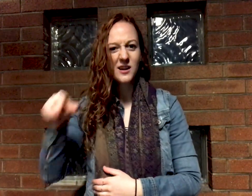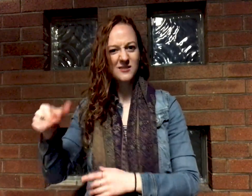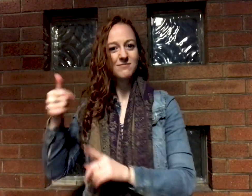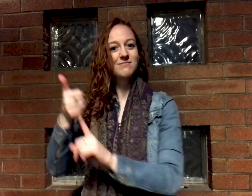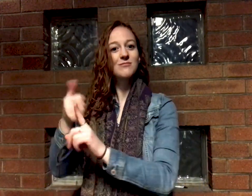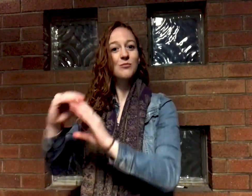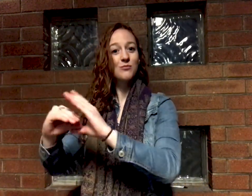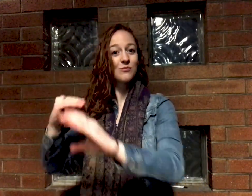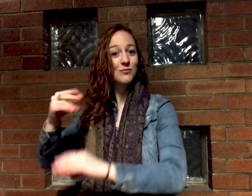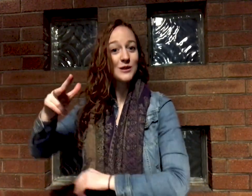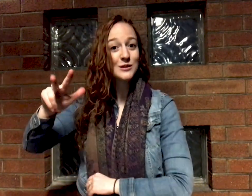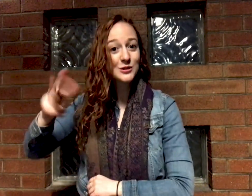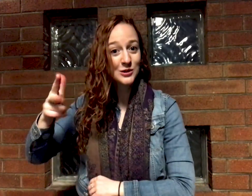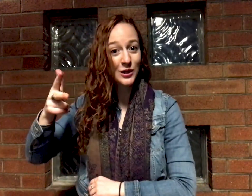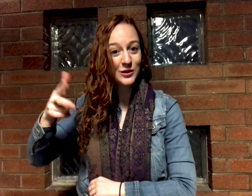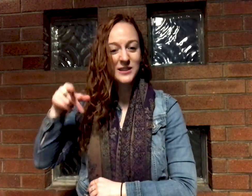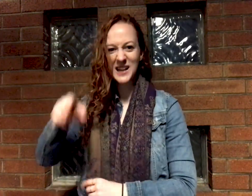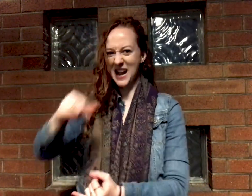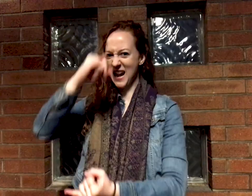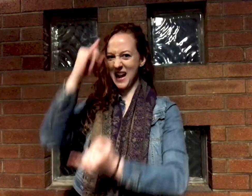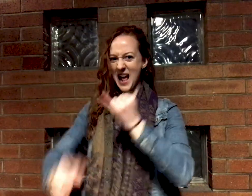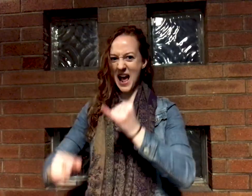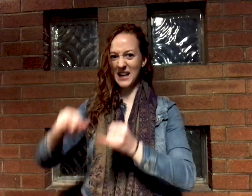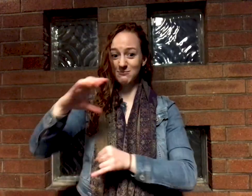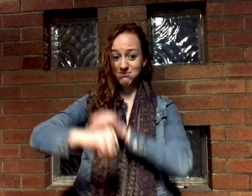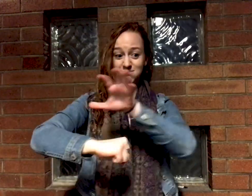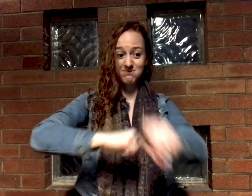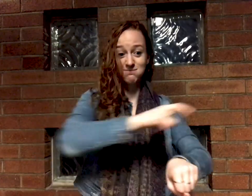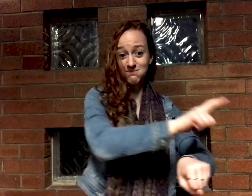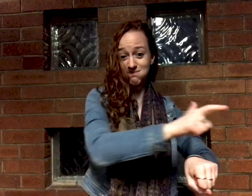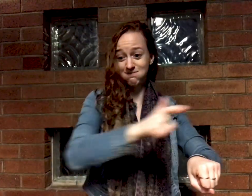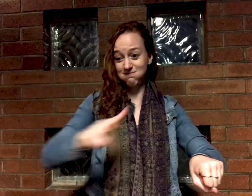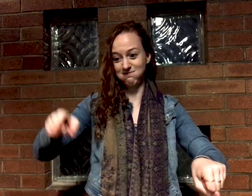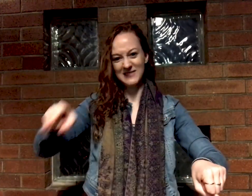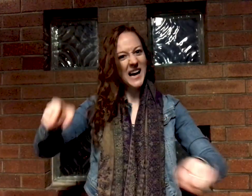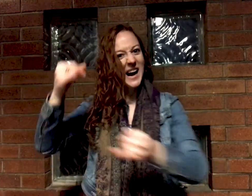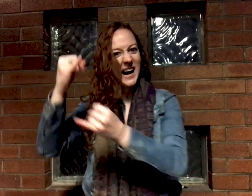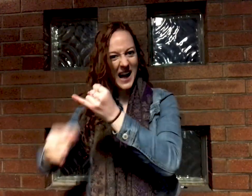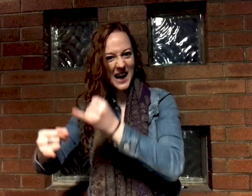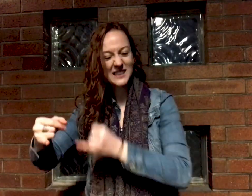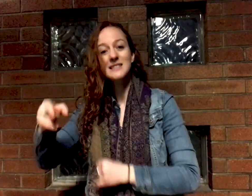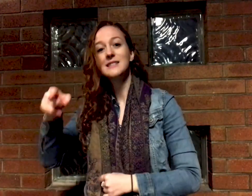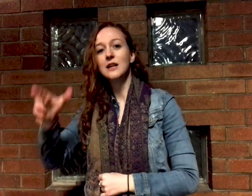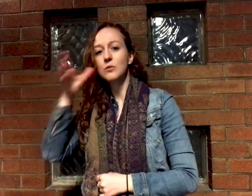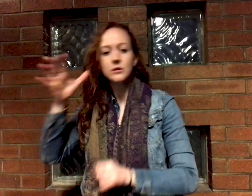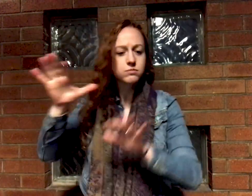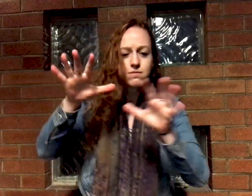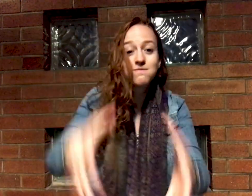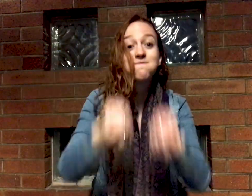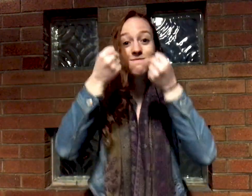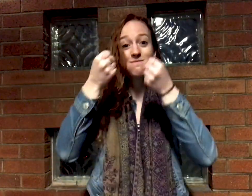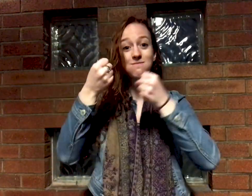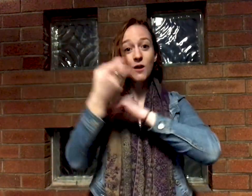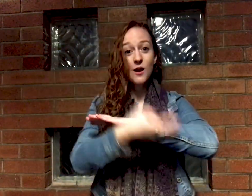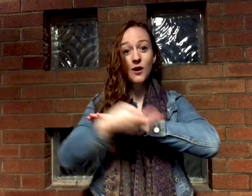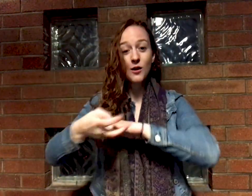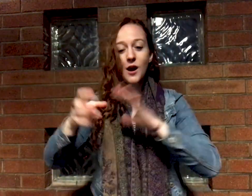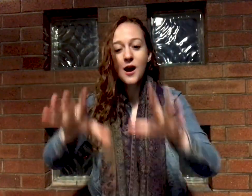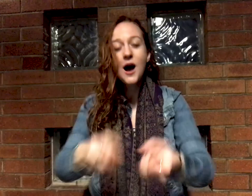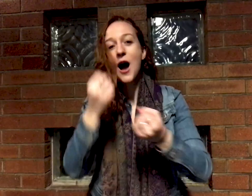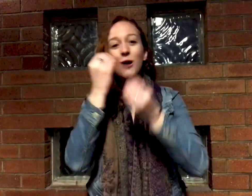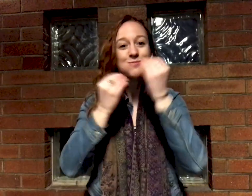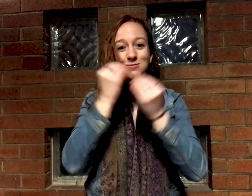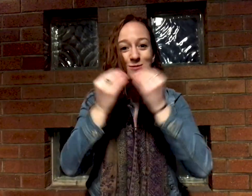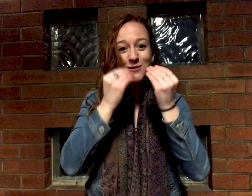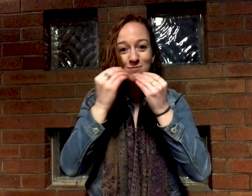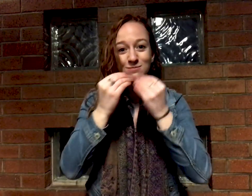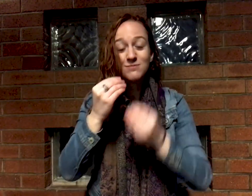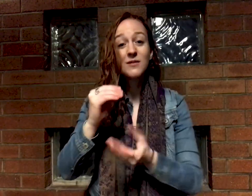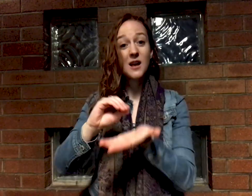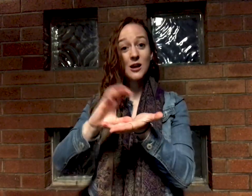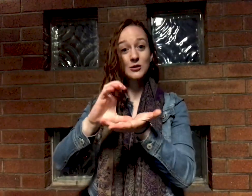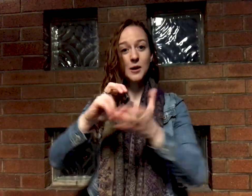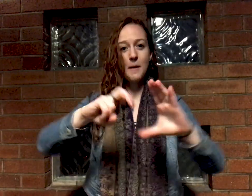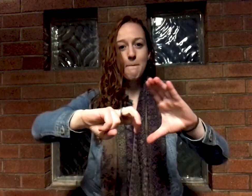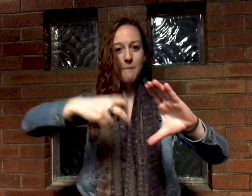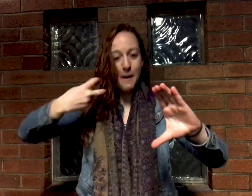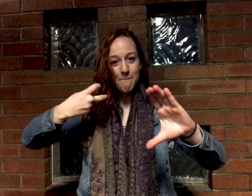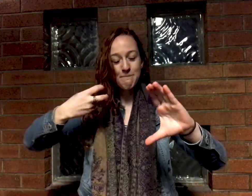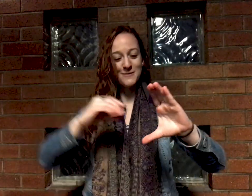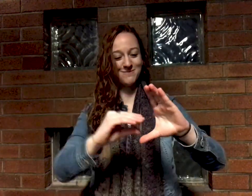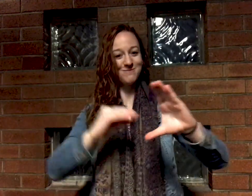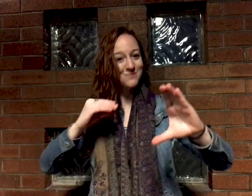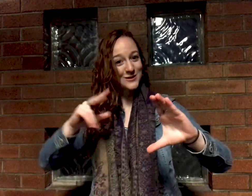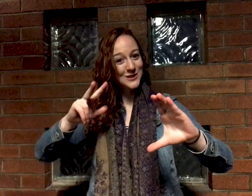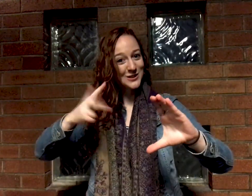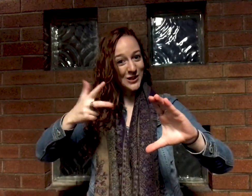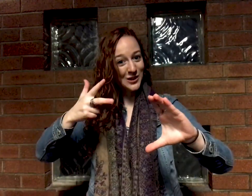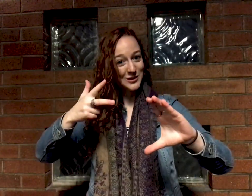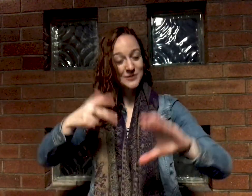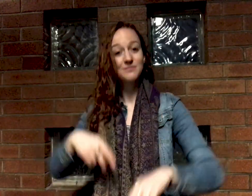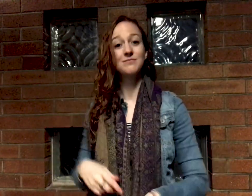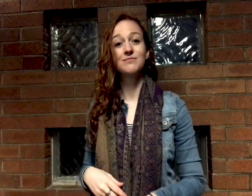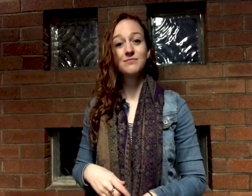Orcas consume the otters and get the third transfer of energy -- making them tertiary consumers.